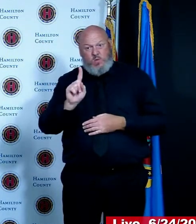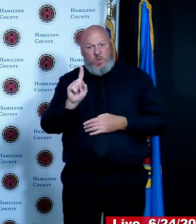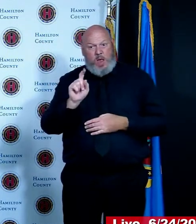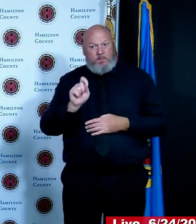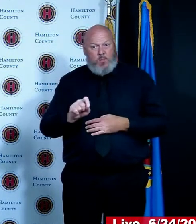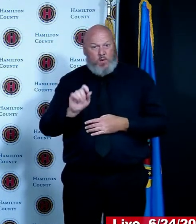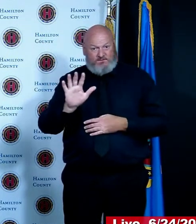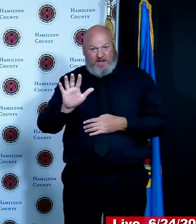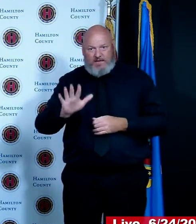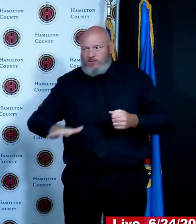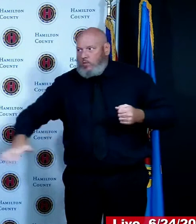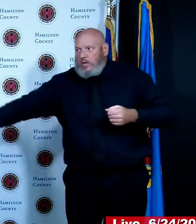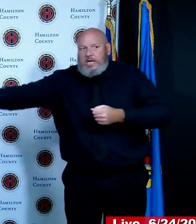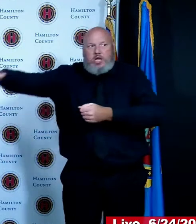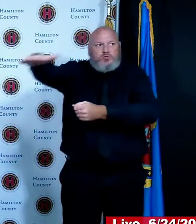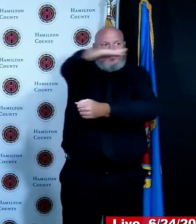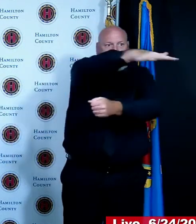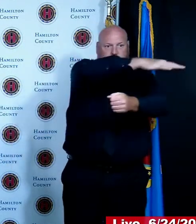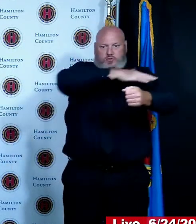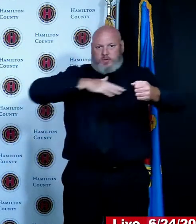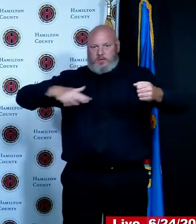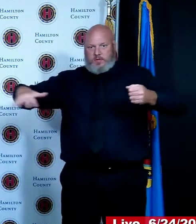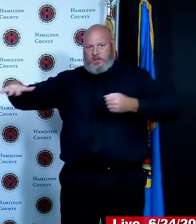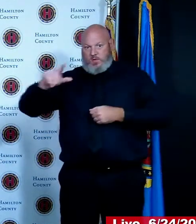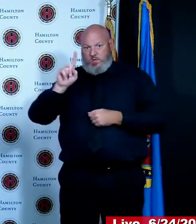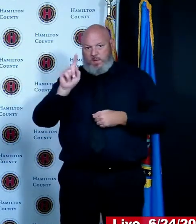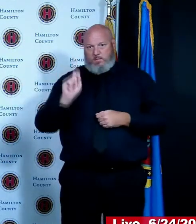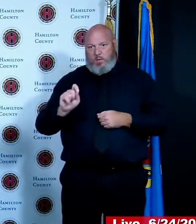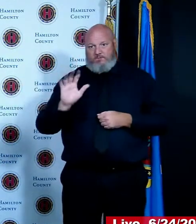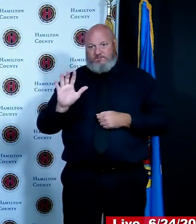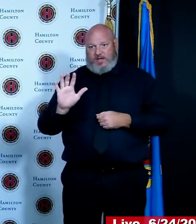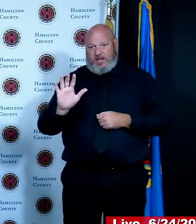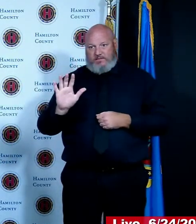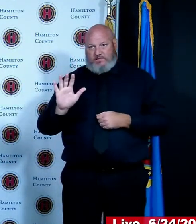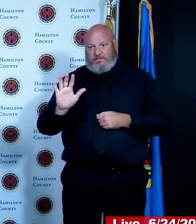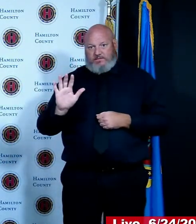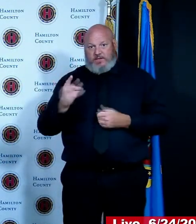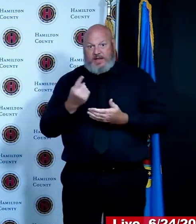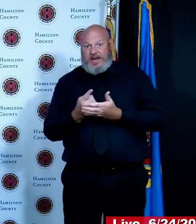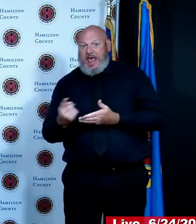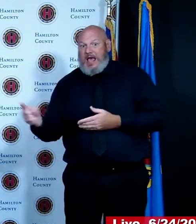one measure that we've continued to use throughout throughout this pandemic also